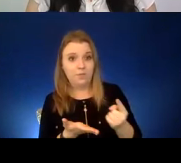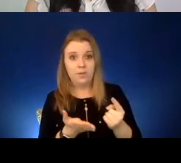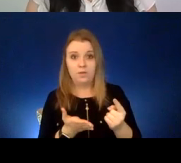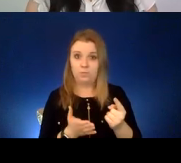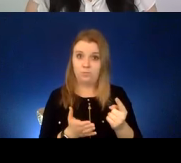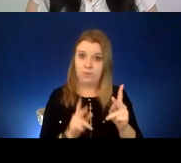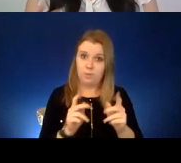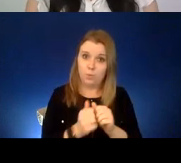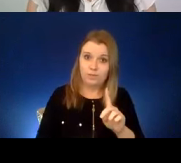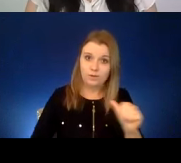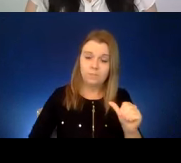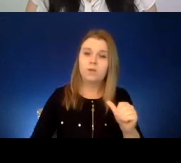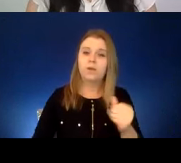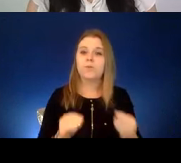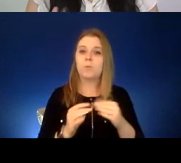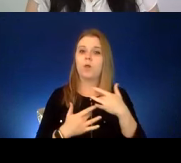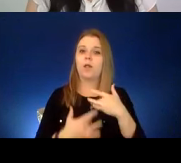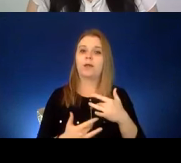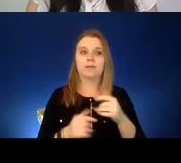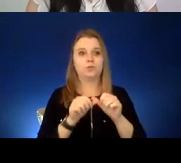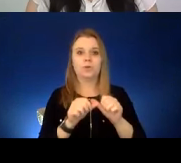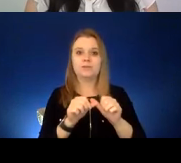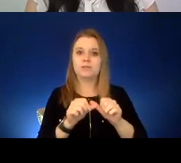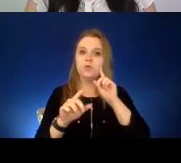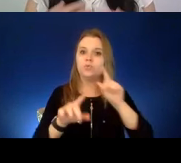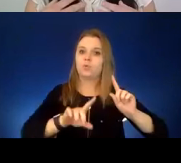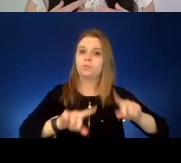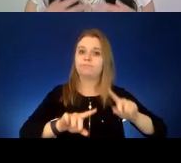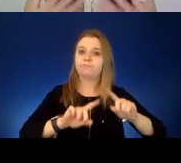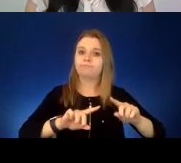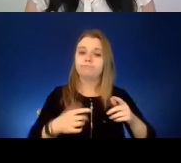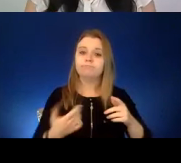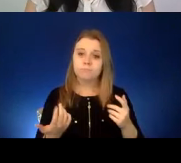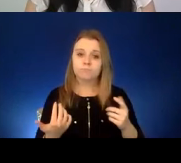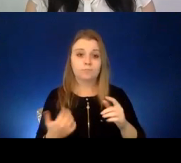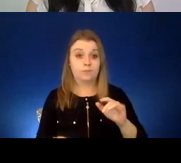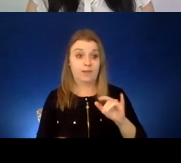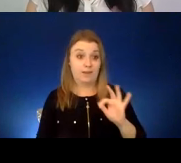they're much more likely to continue to be a patron and return. Whereas if you don't give them this information,